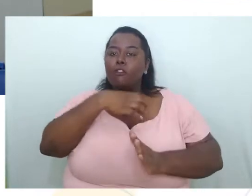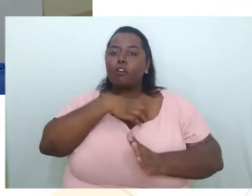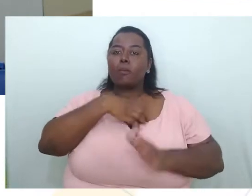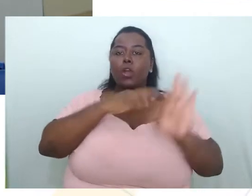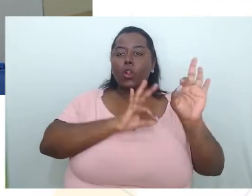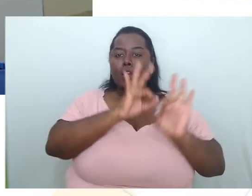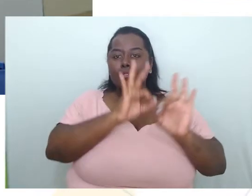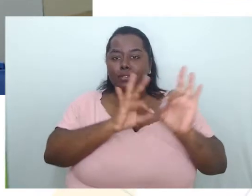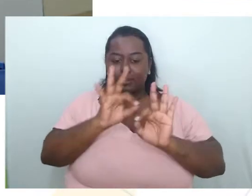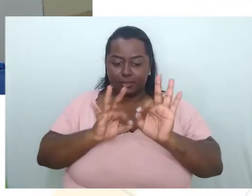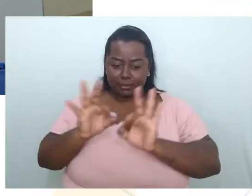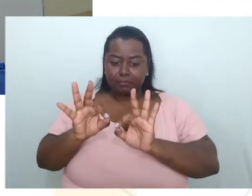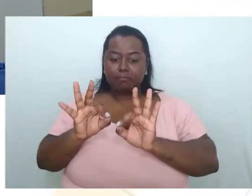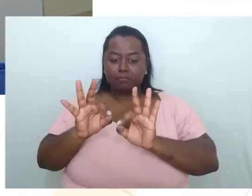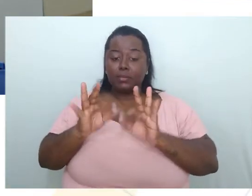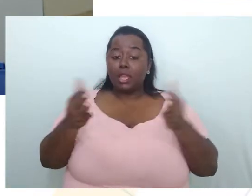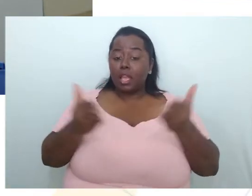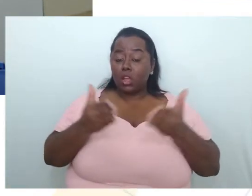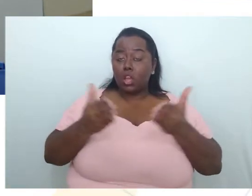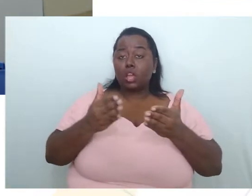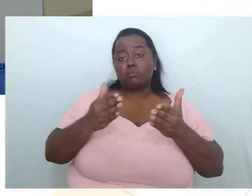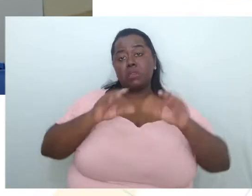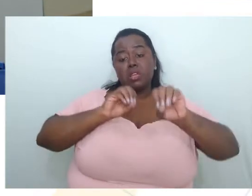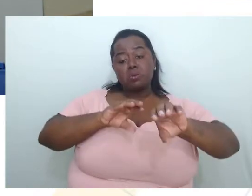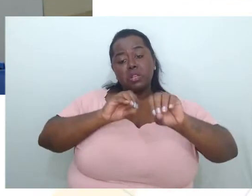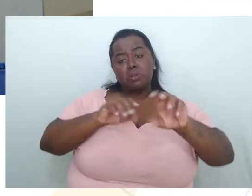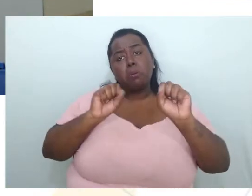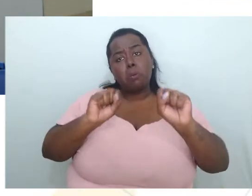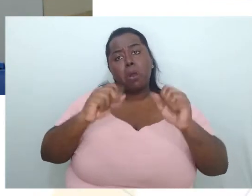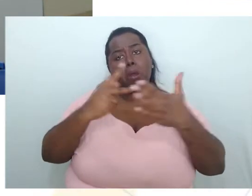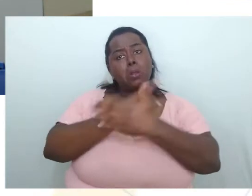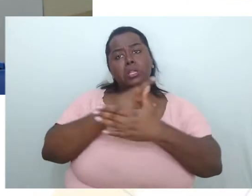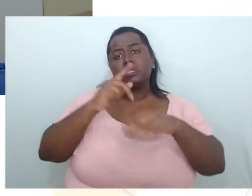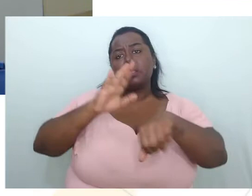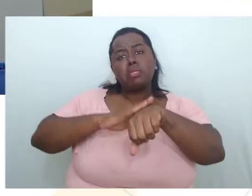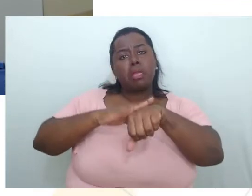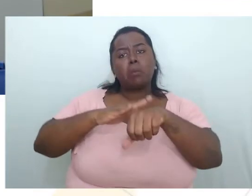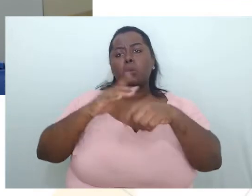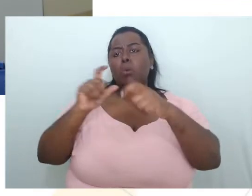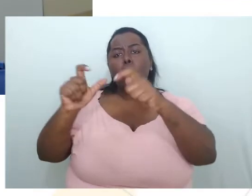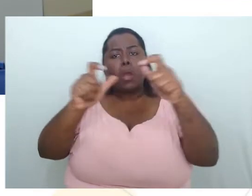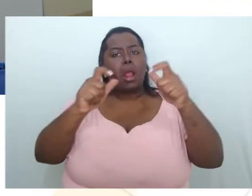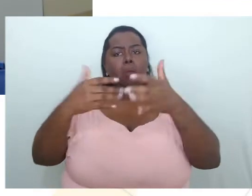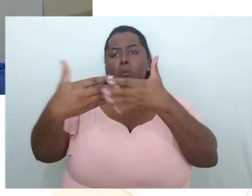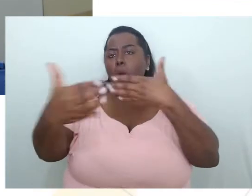Now education happens all the time everywhere, we learn at home, we learn on